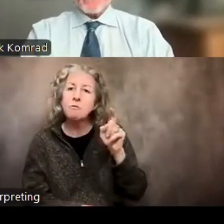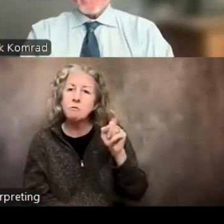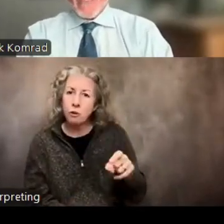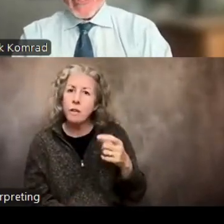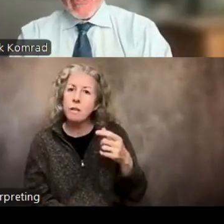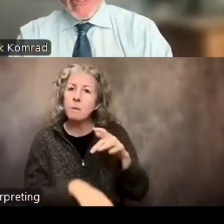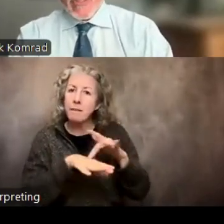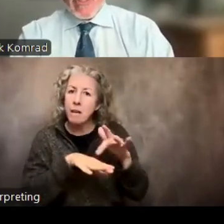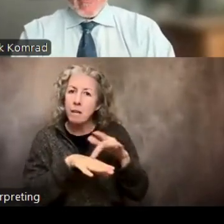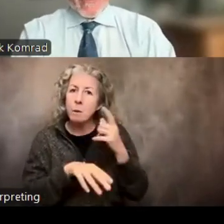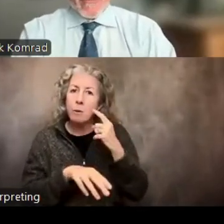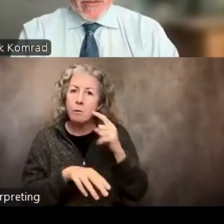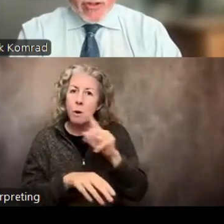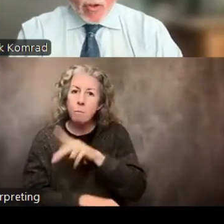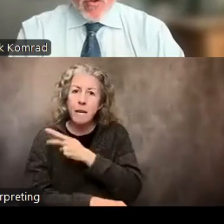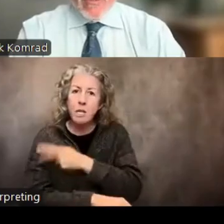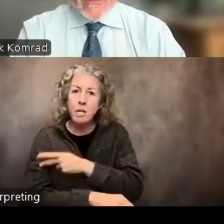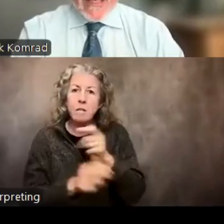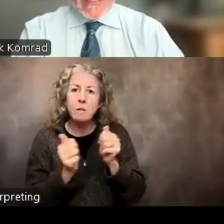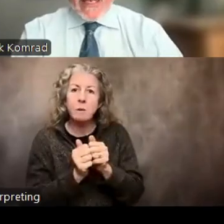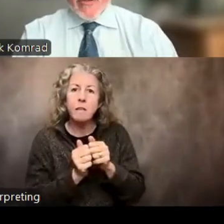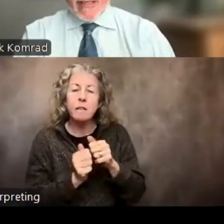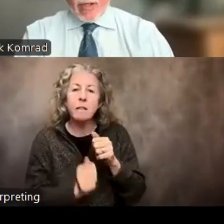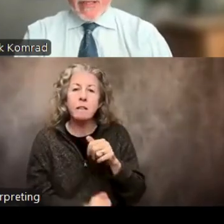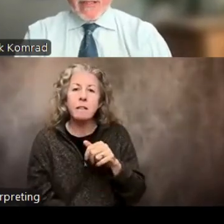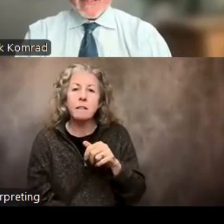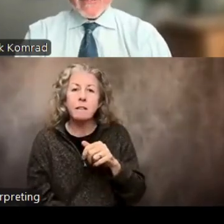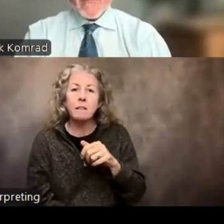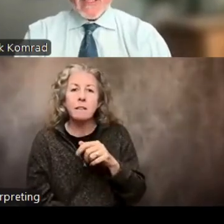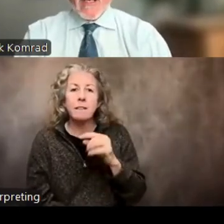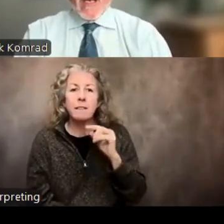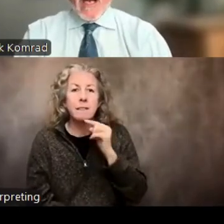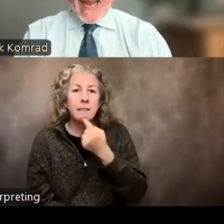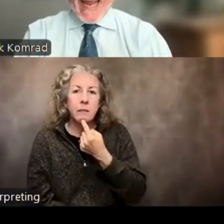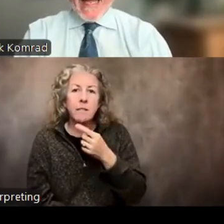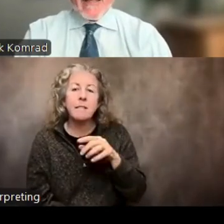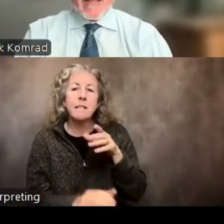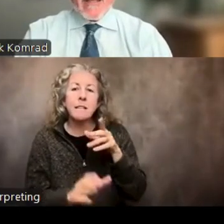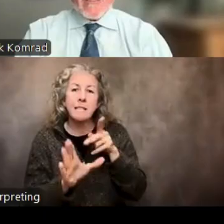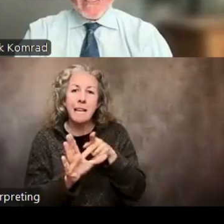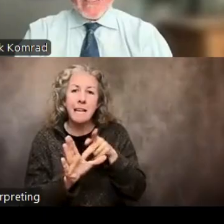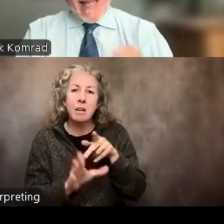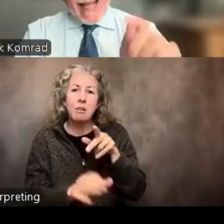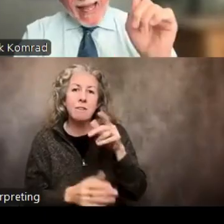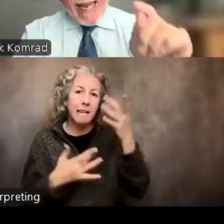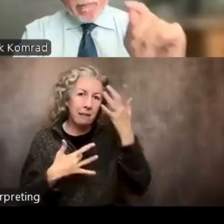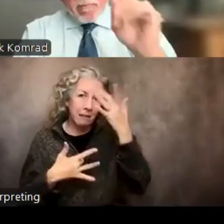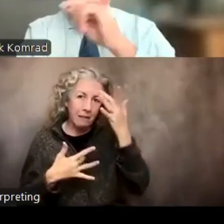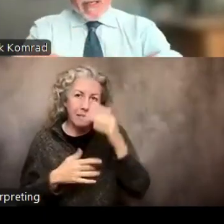for patients with sole psychiatric illnesses, and 8% of